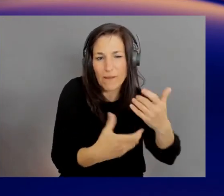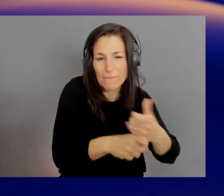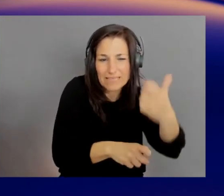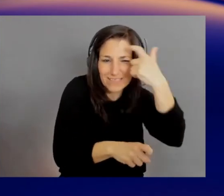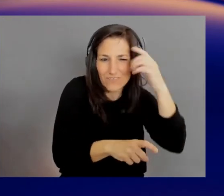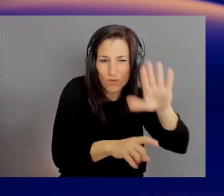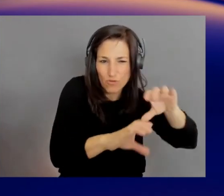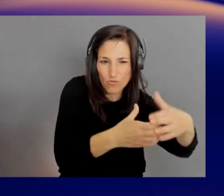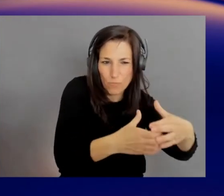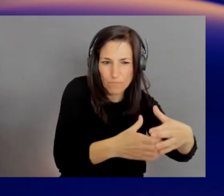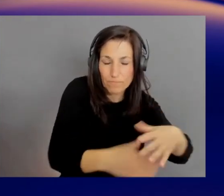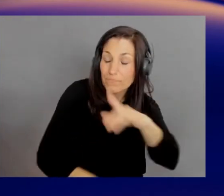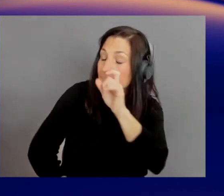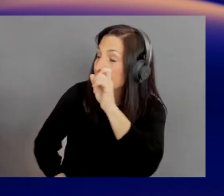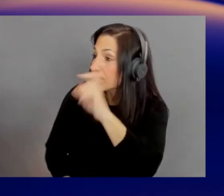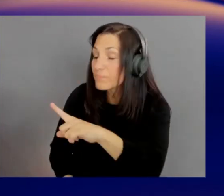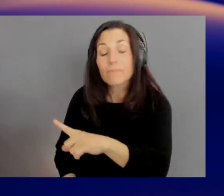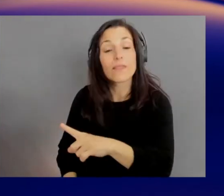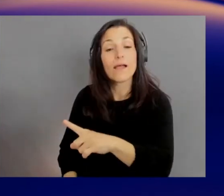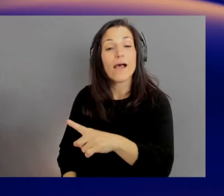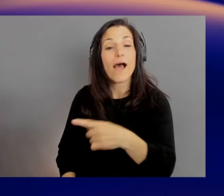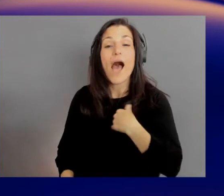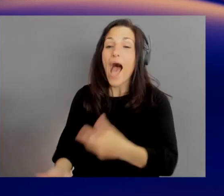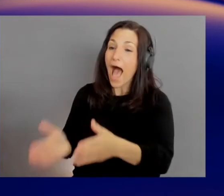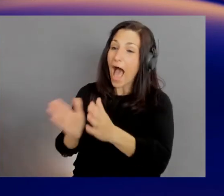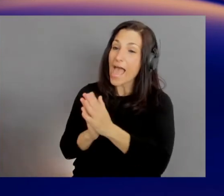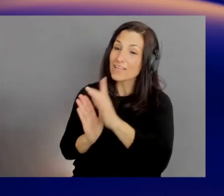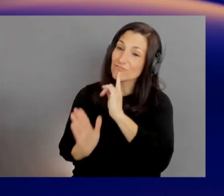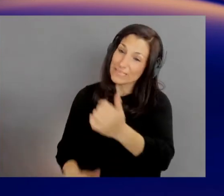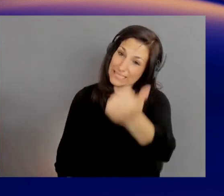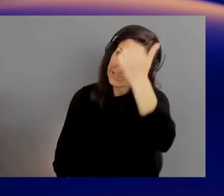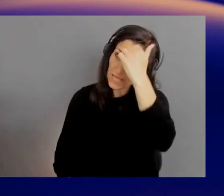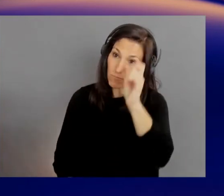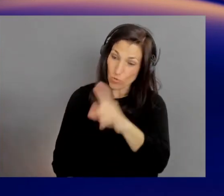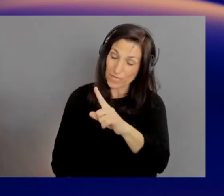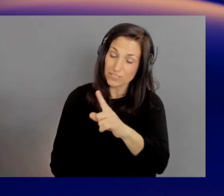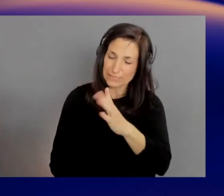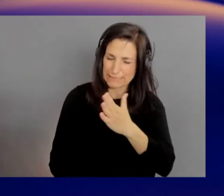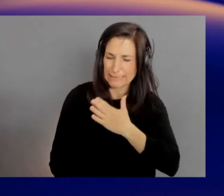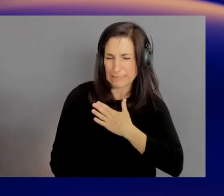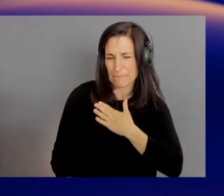One of my specialties is asking dumb questions so forgive me if it is a bit simple here.